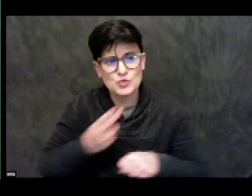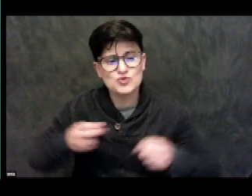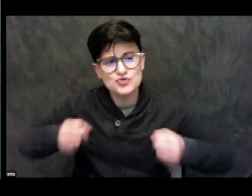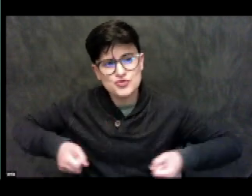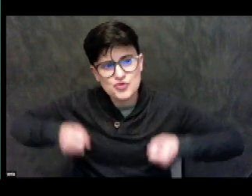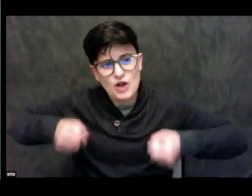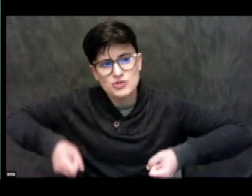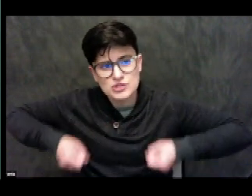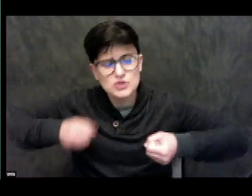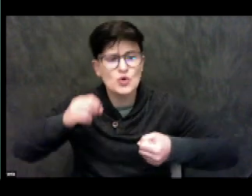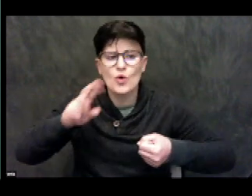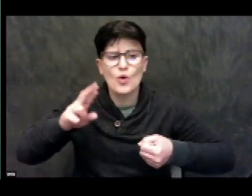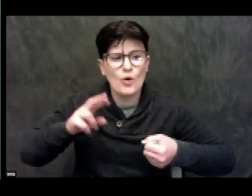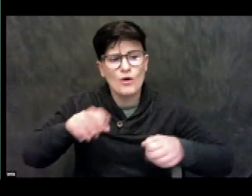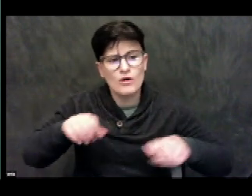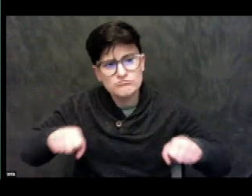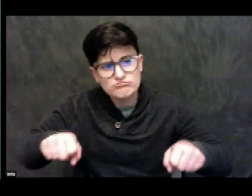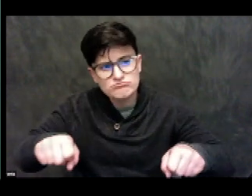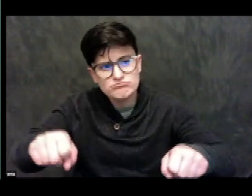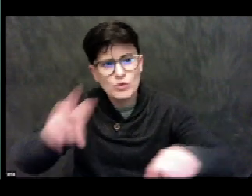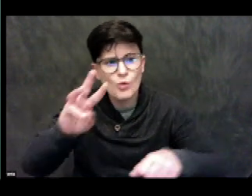I did use crutches during